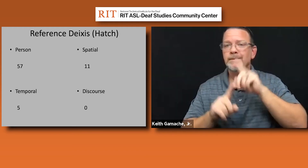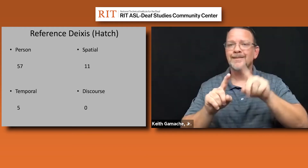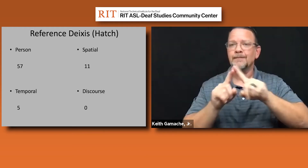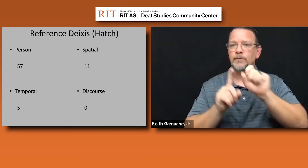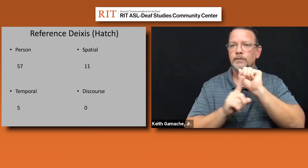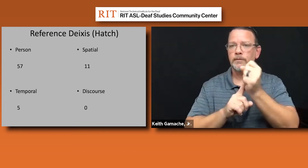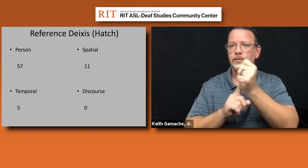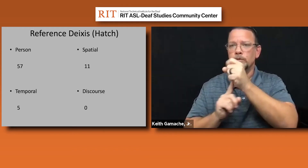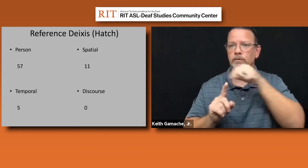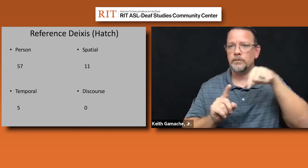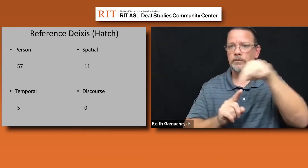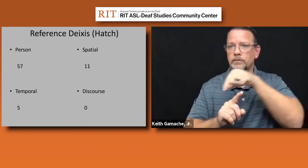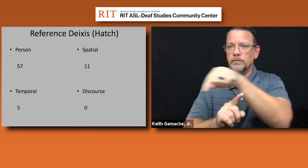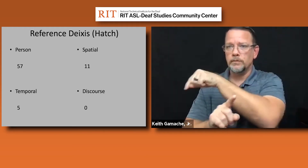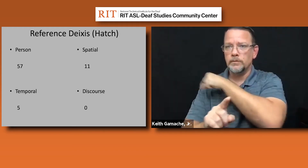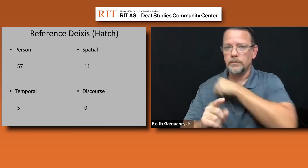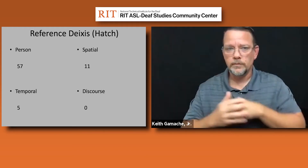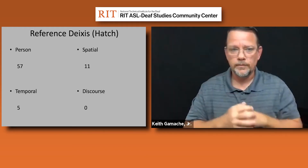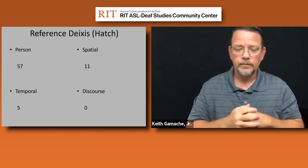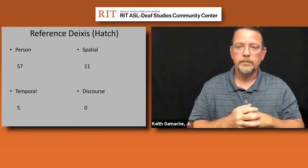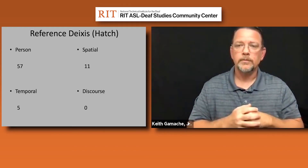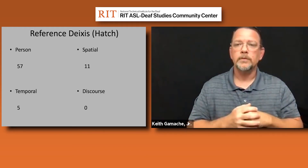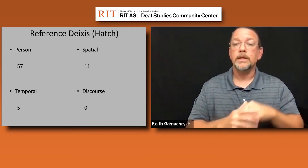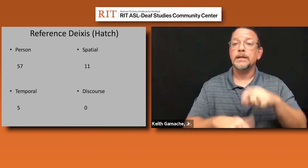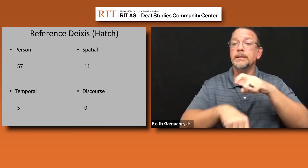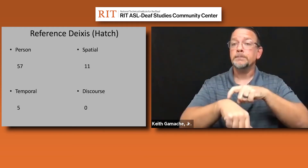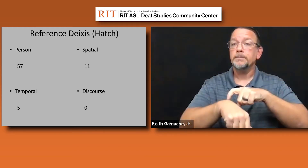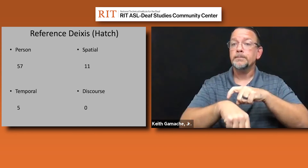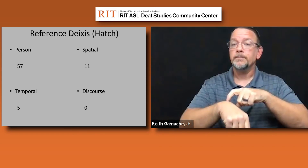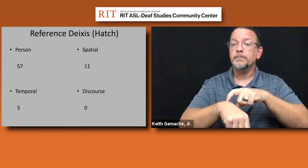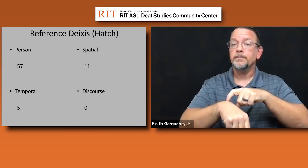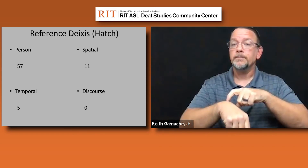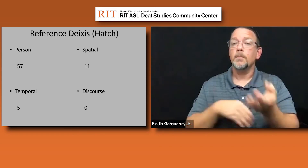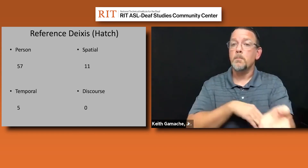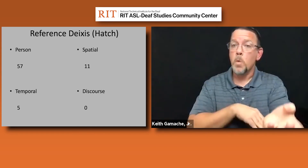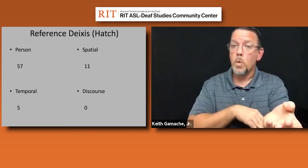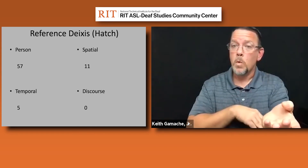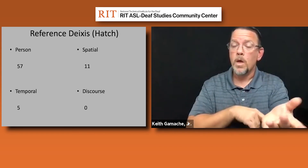going around the corner, down the street, home, various different situations--